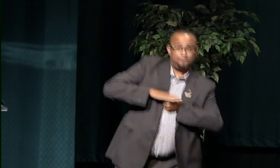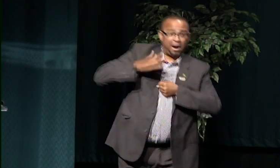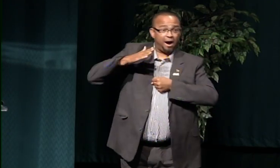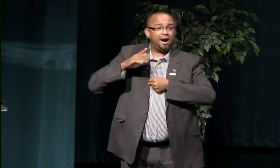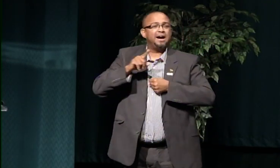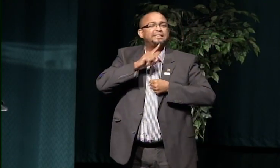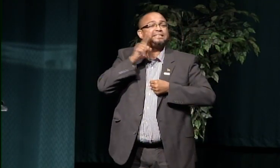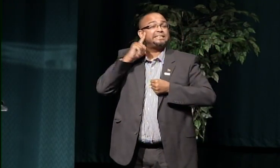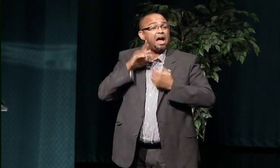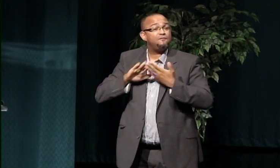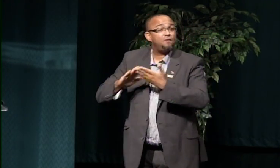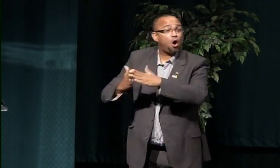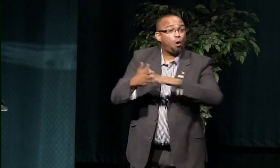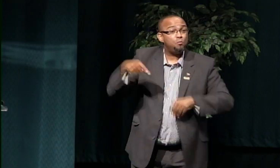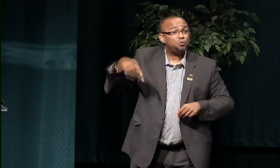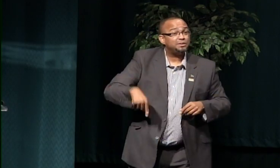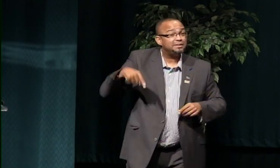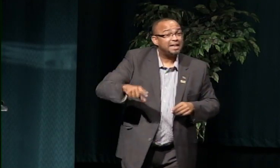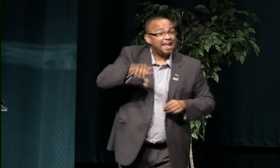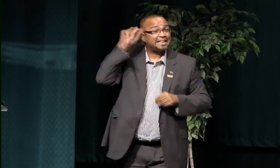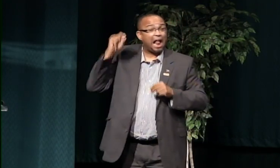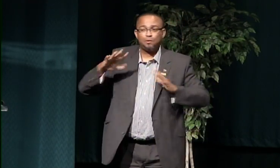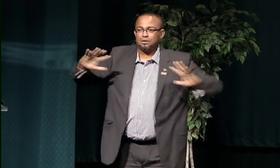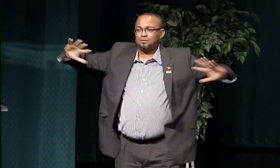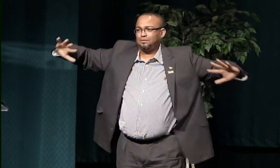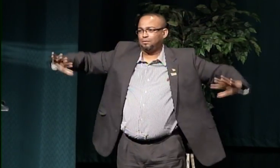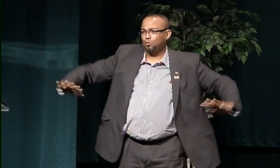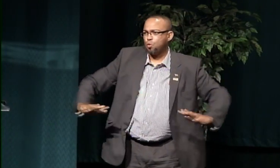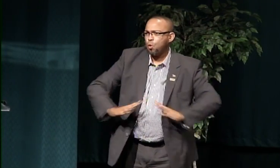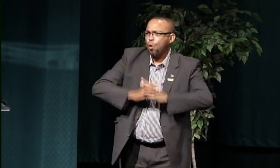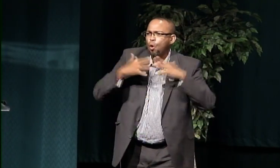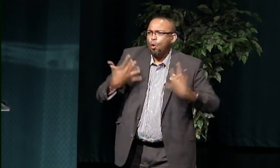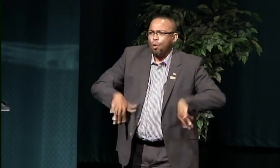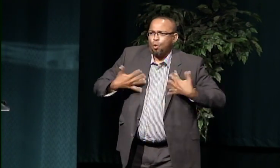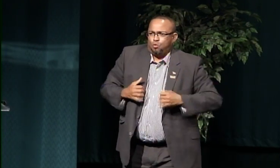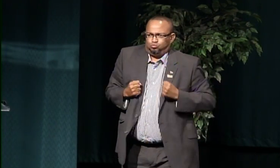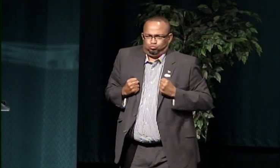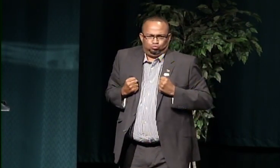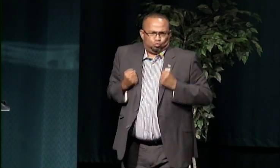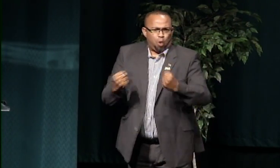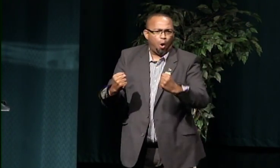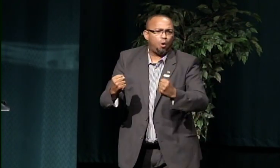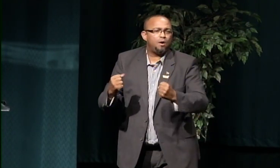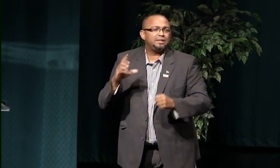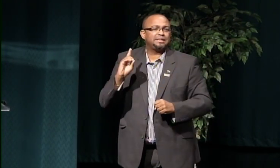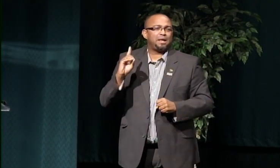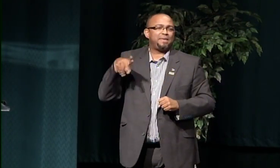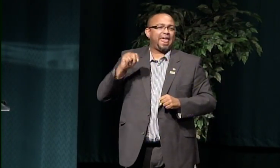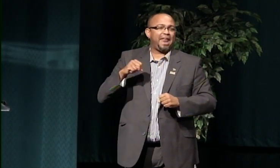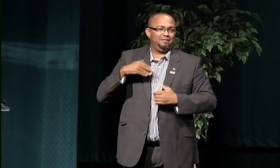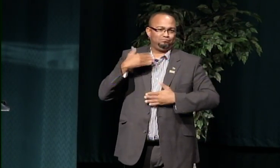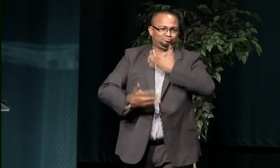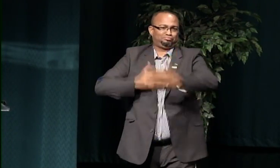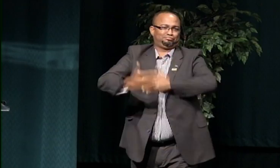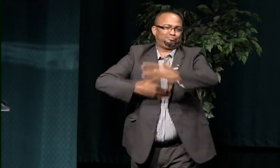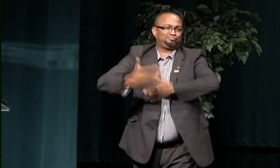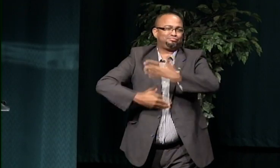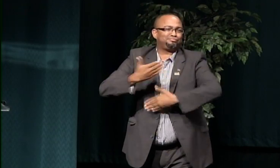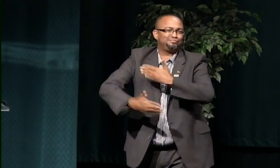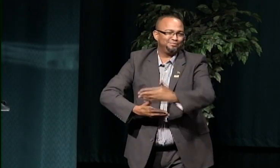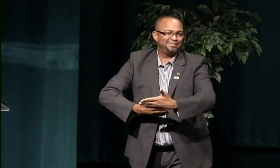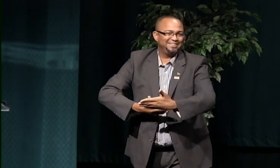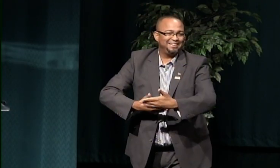And it became a catalyst for change.